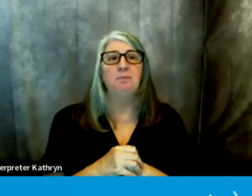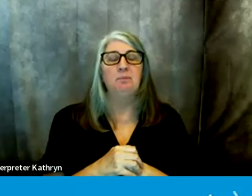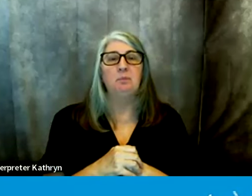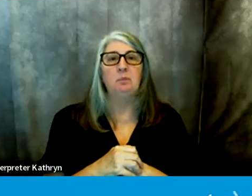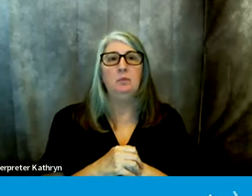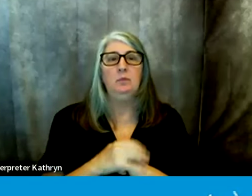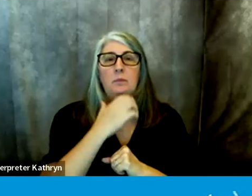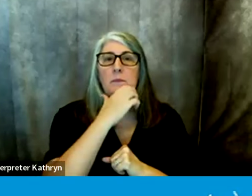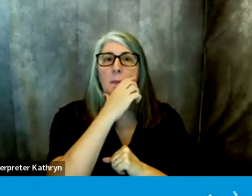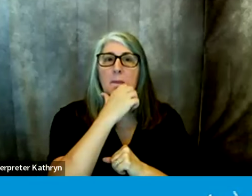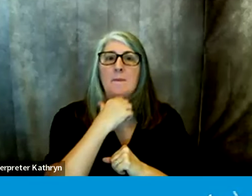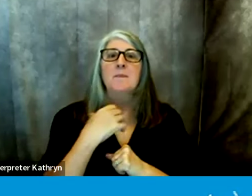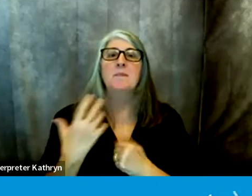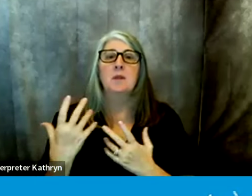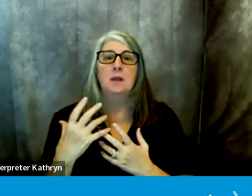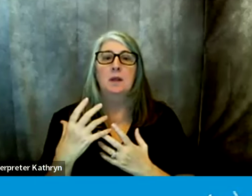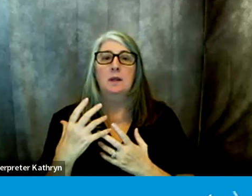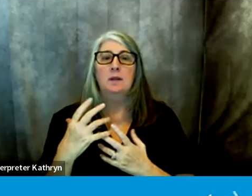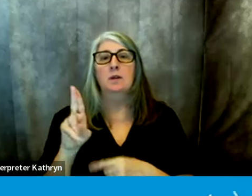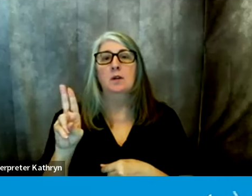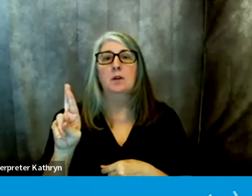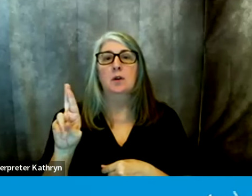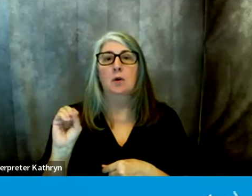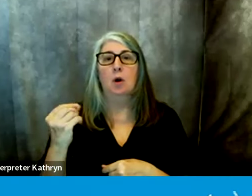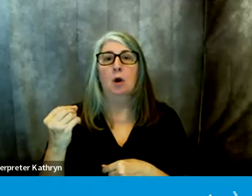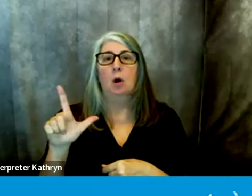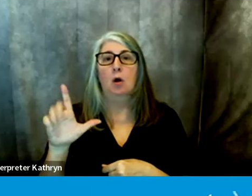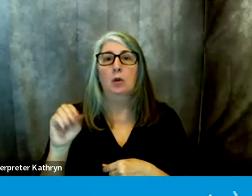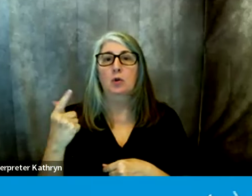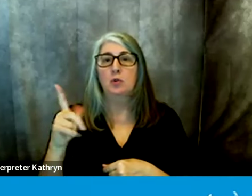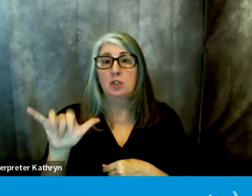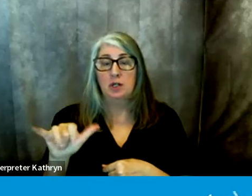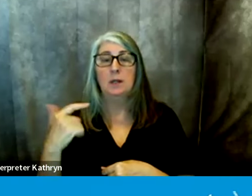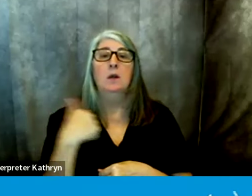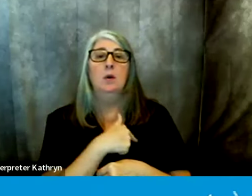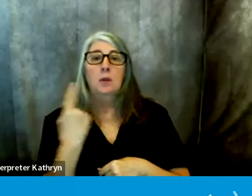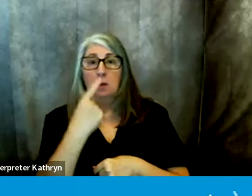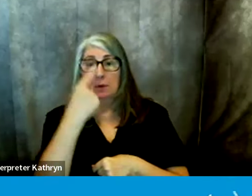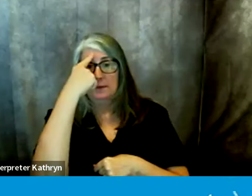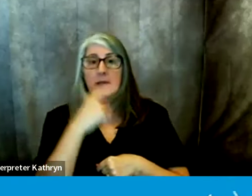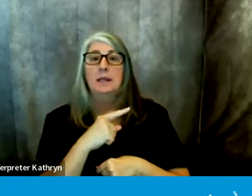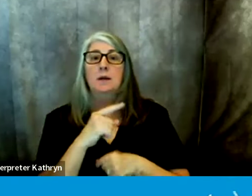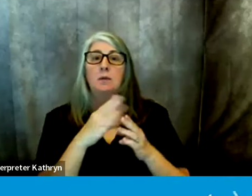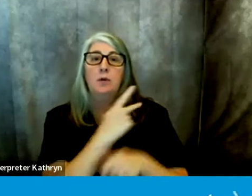In the urology world, we always think of indwelling catheters for patients with neurogenic bladder as kind of the last resort.